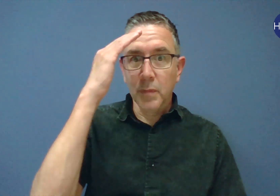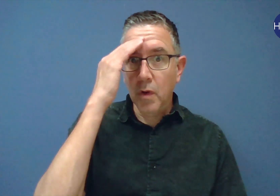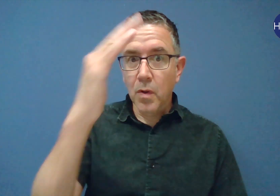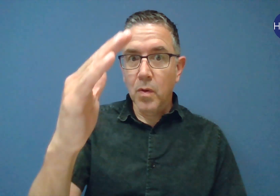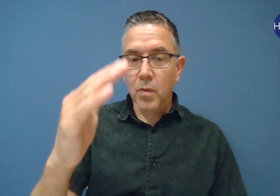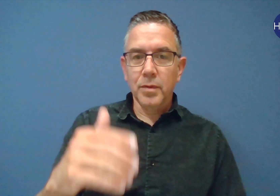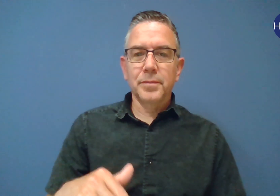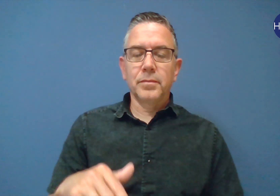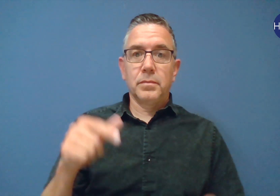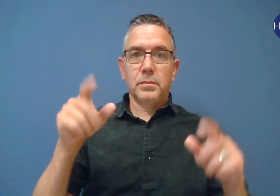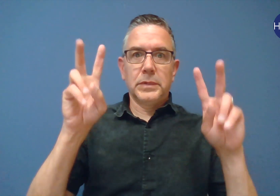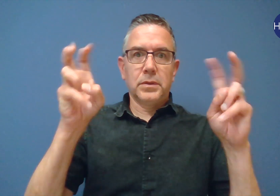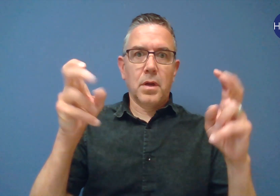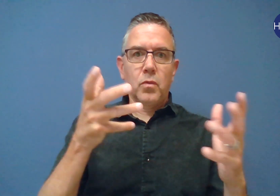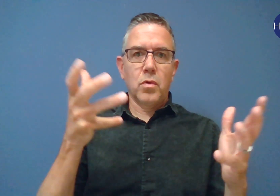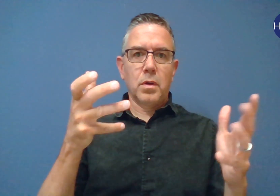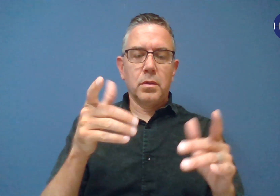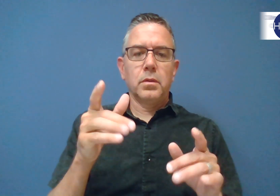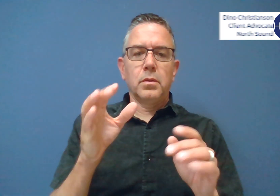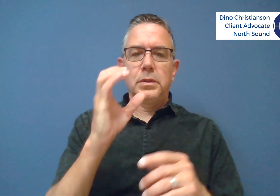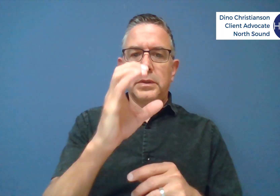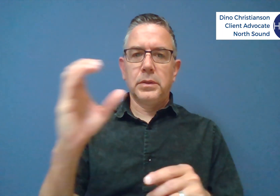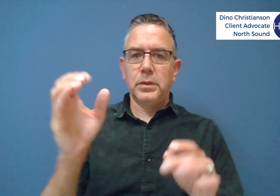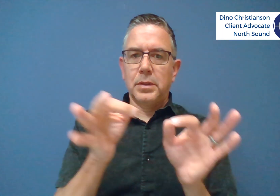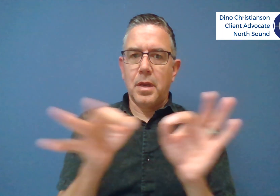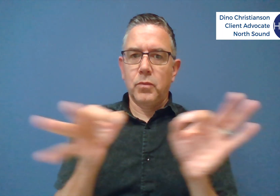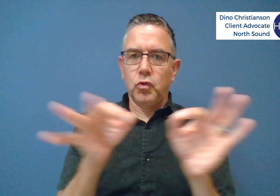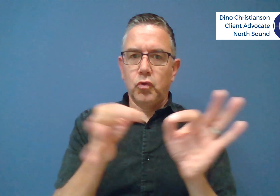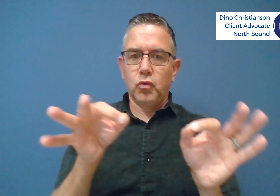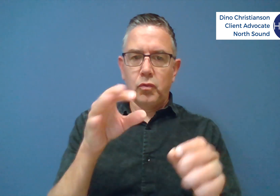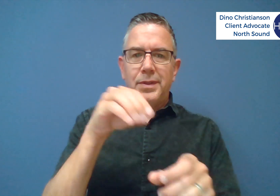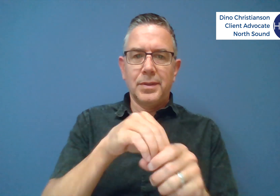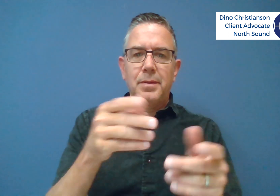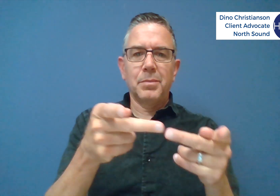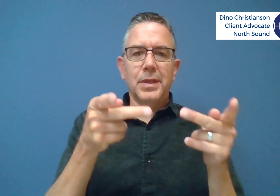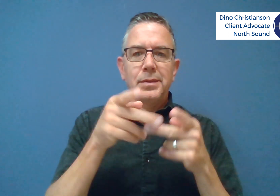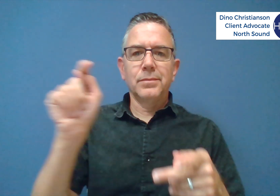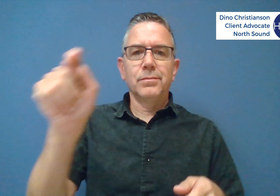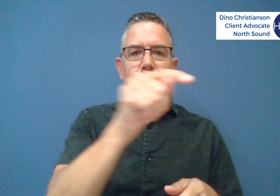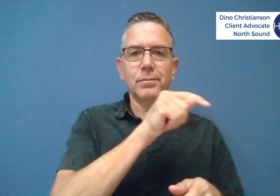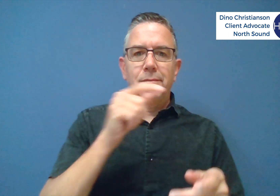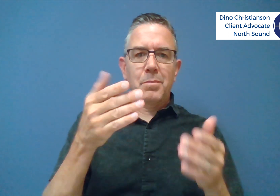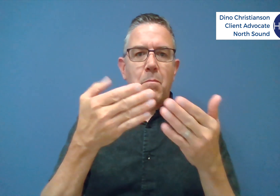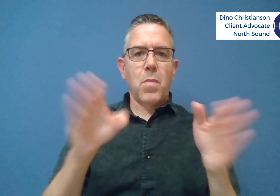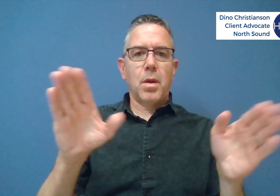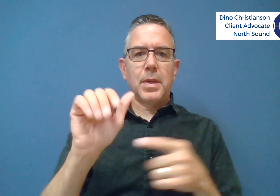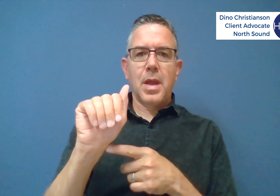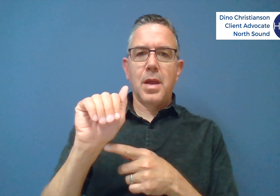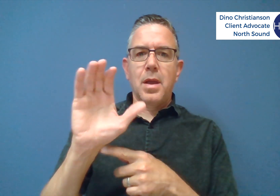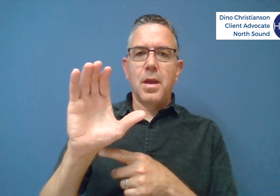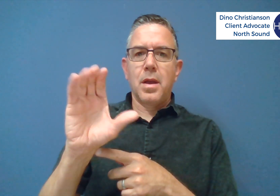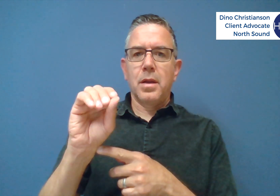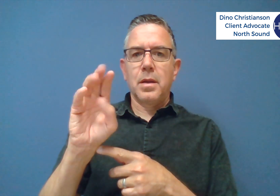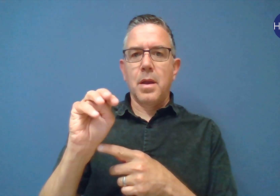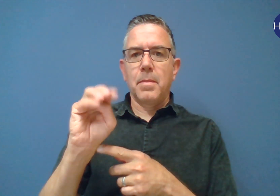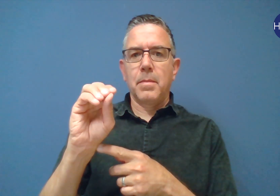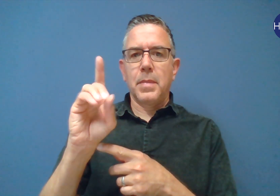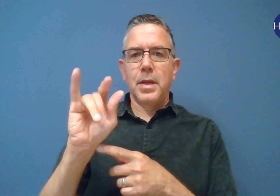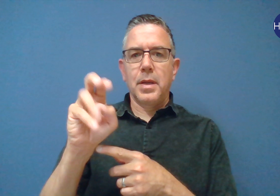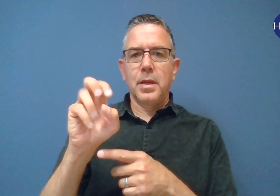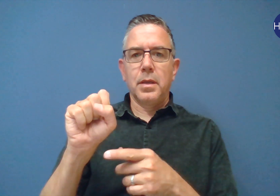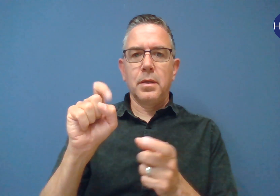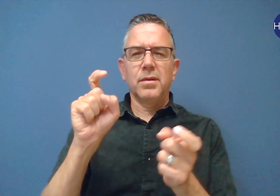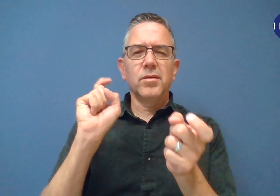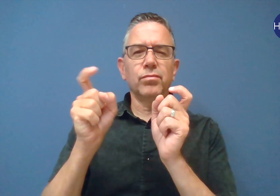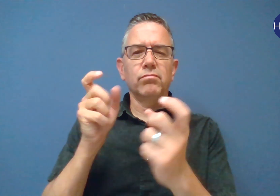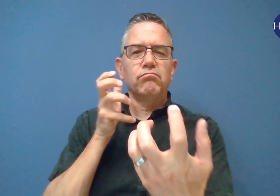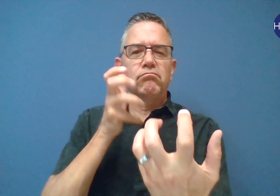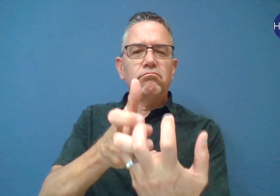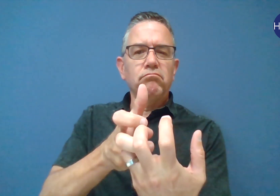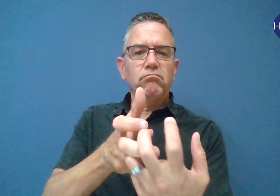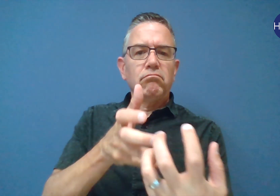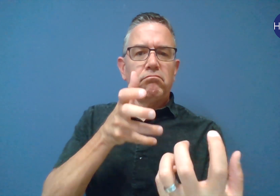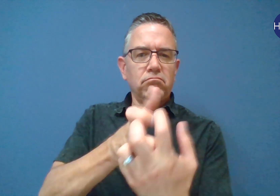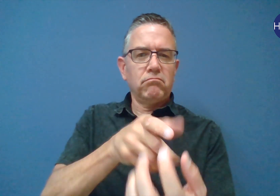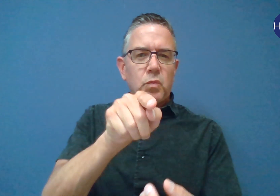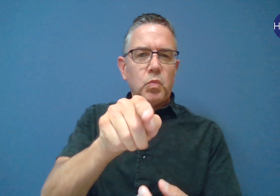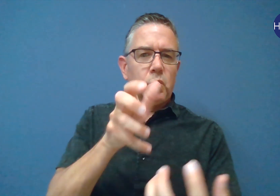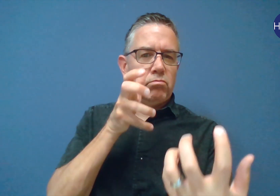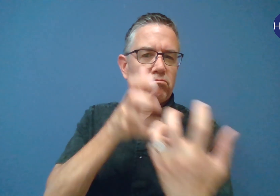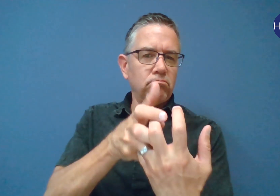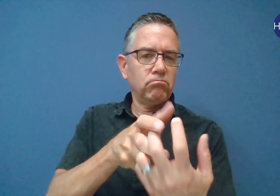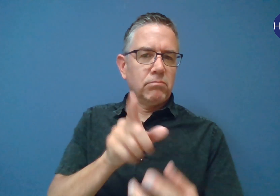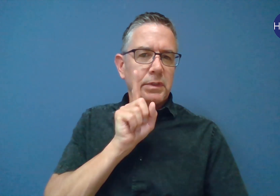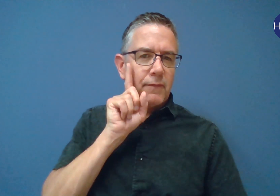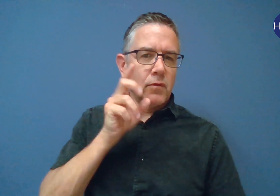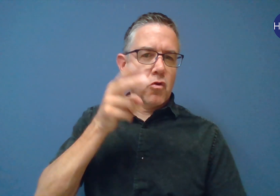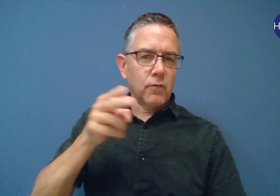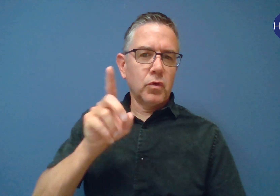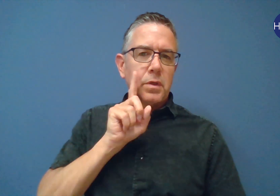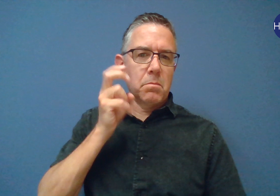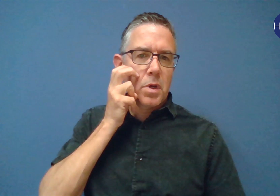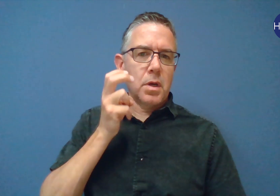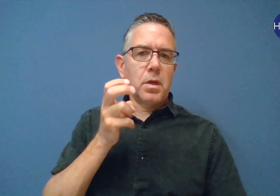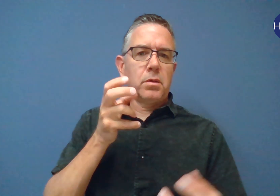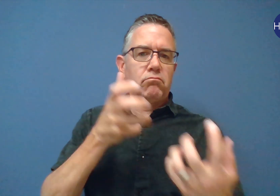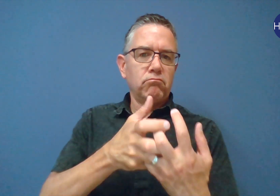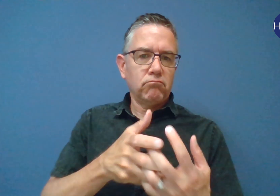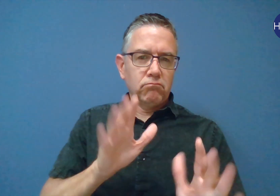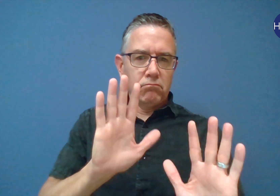Hello! This video is about the Closed Caption (CC) in public accommodations. It fits you as Deaf, Hard of Hearing and DeafBlind individuals.